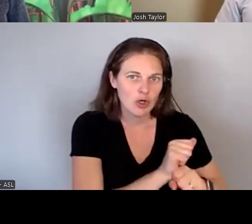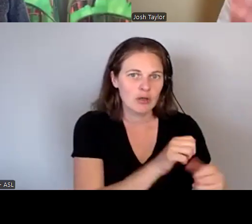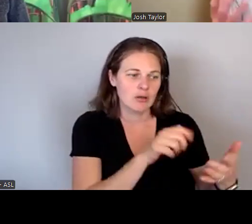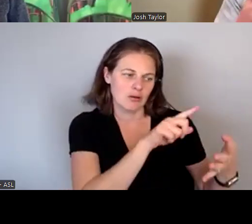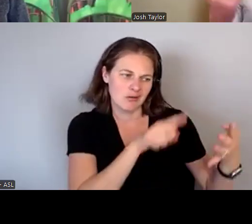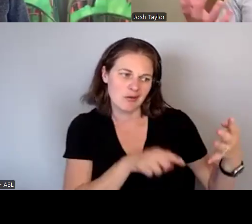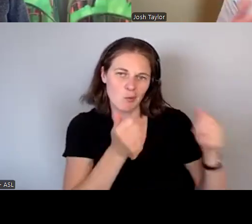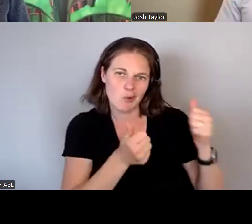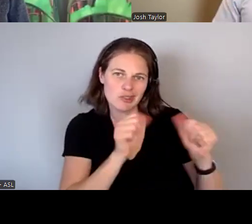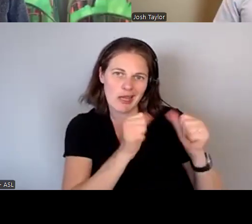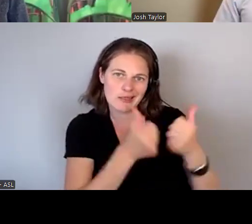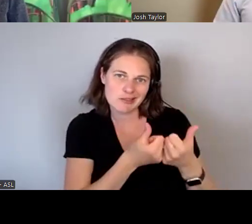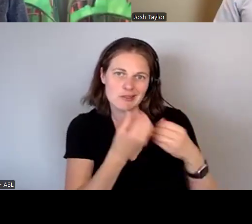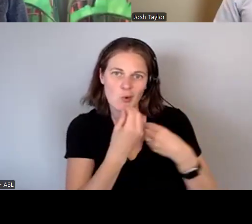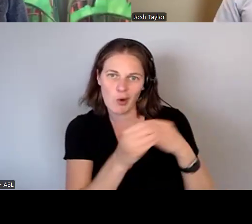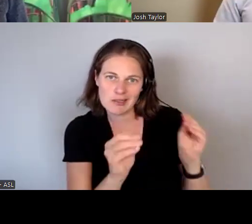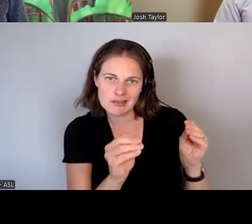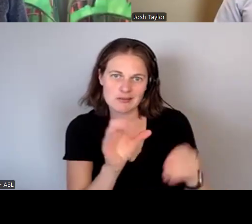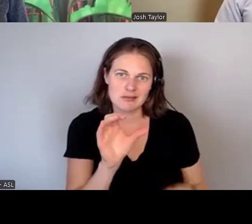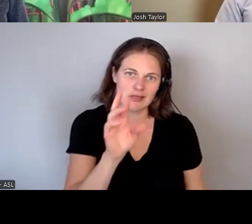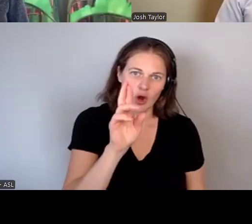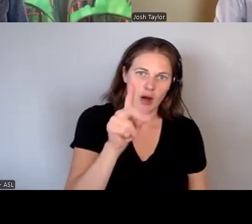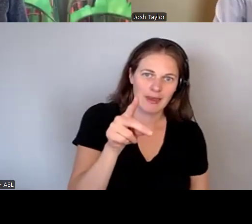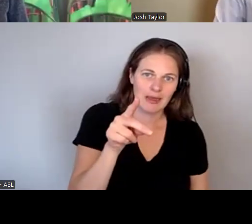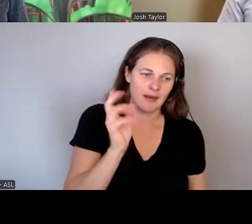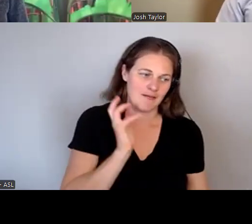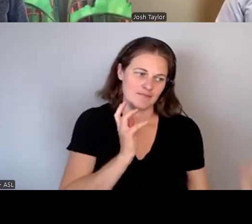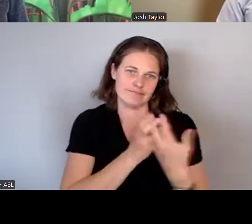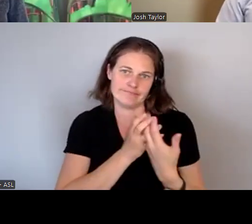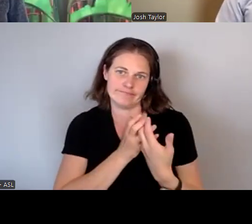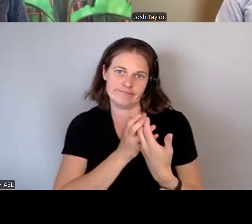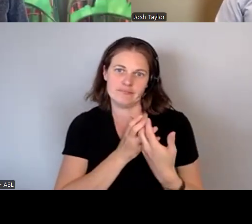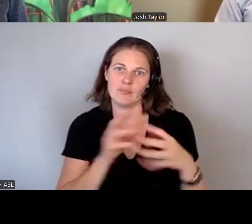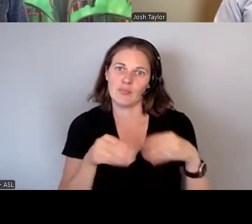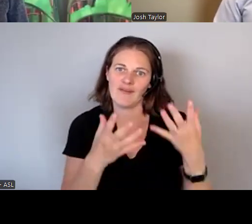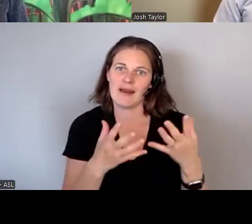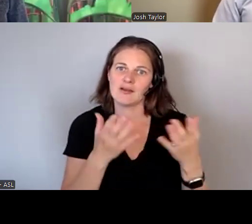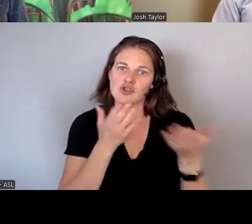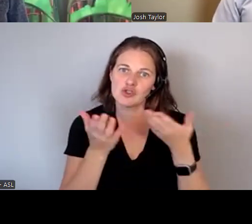which organization, rather, which CRP may be a good fit for providing the services that they want, meet their goals